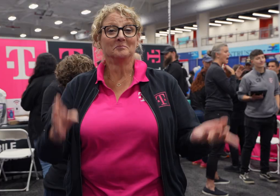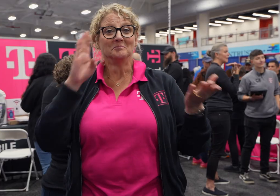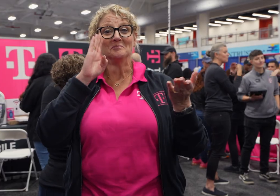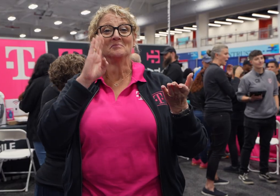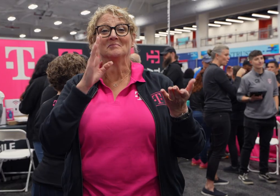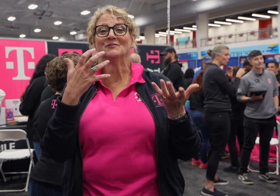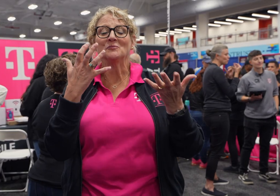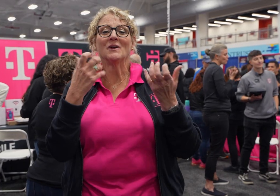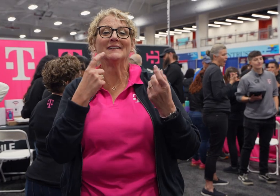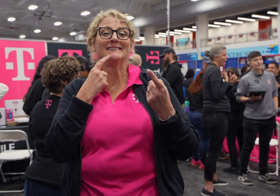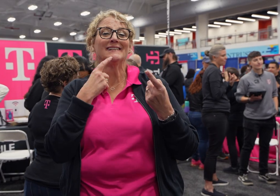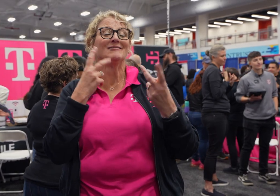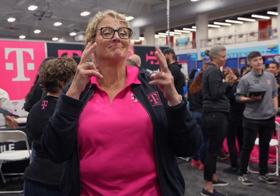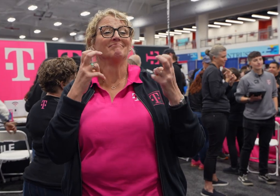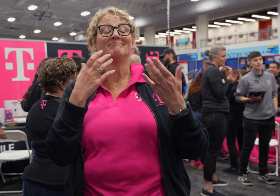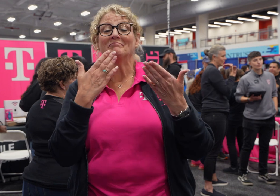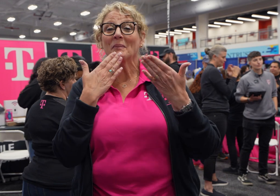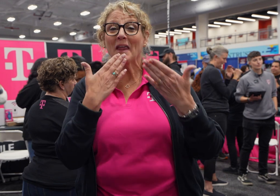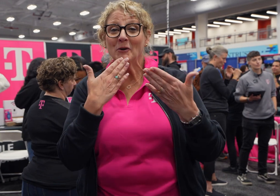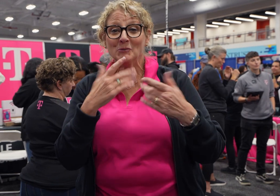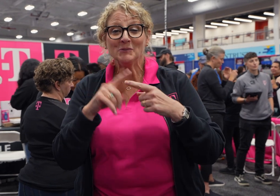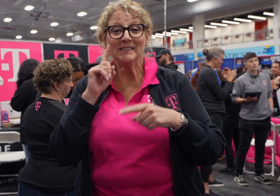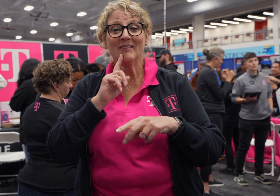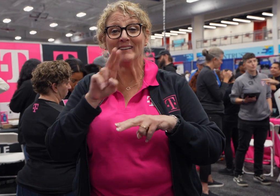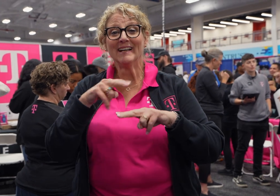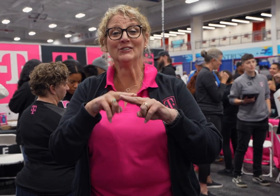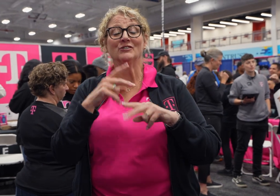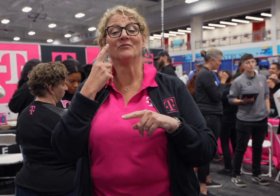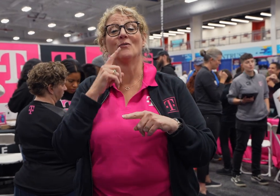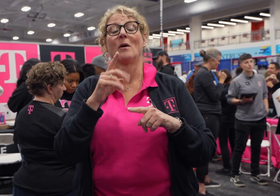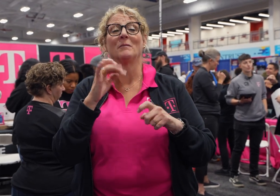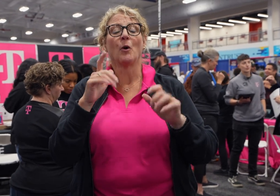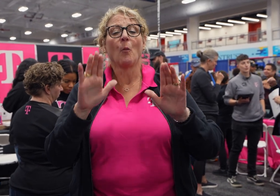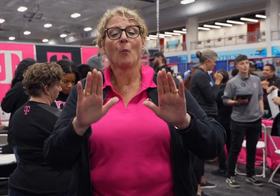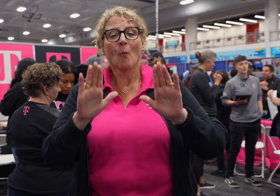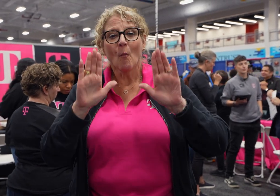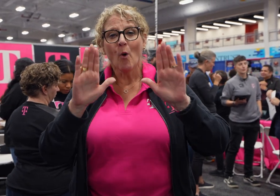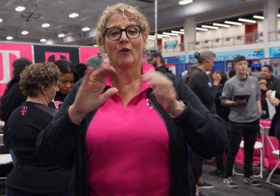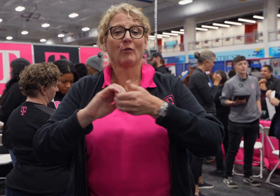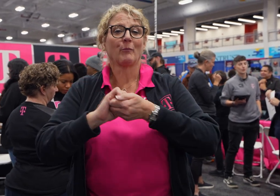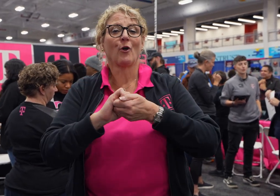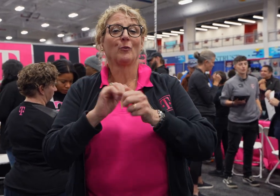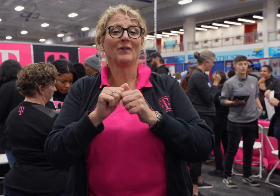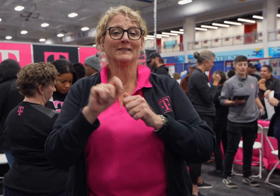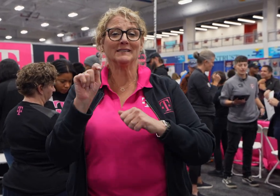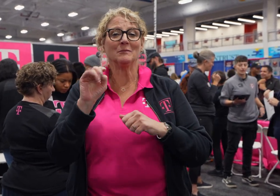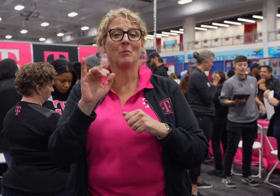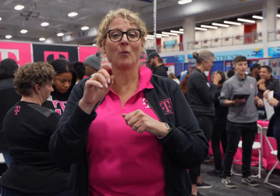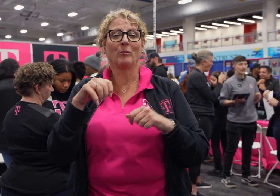Hello, I want to say thank you to DeafNation Expo for being wonderful partners with T-Mobile.